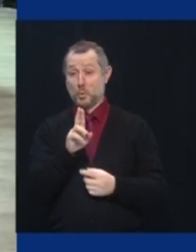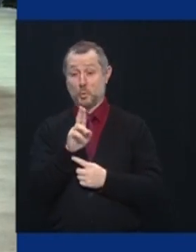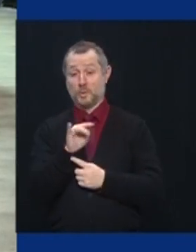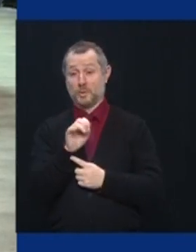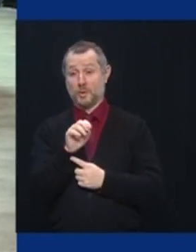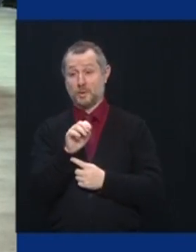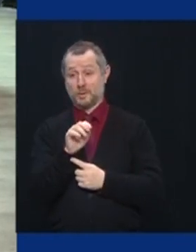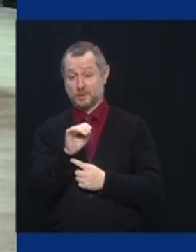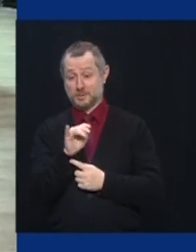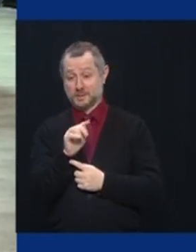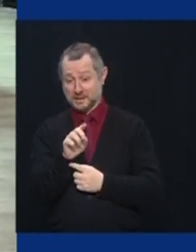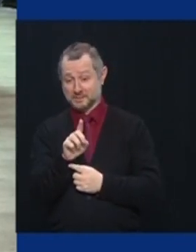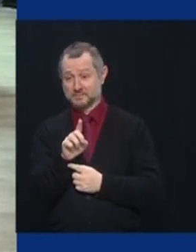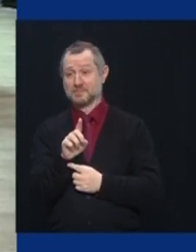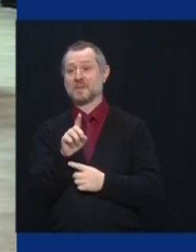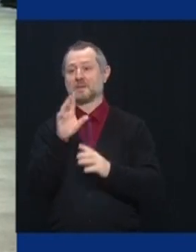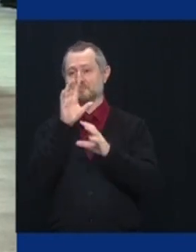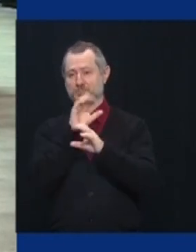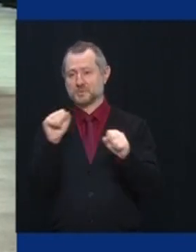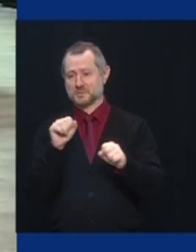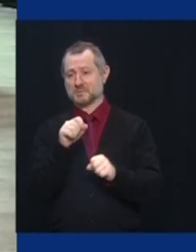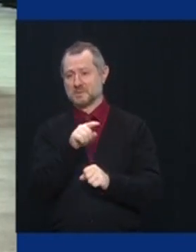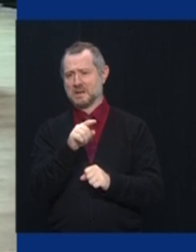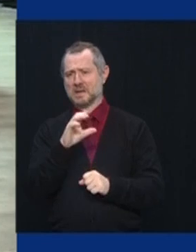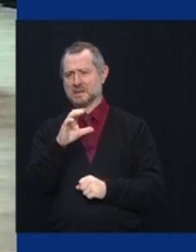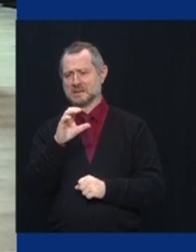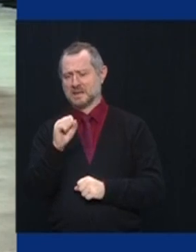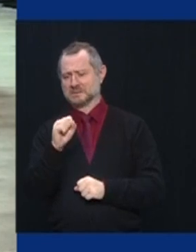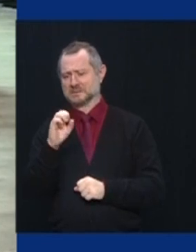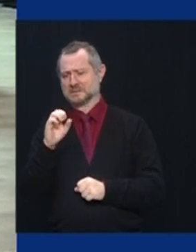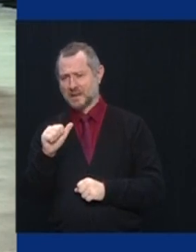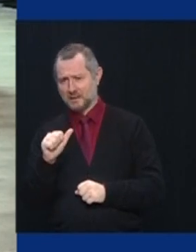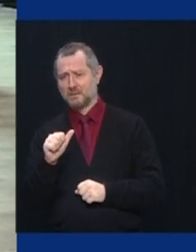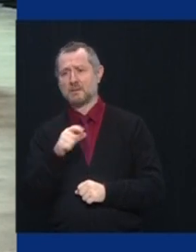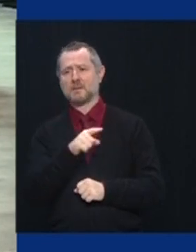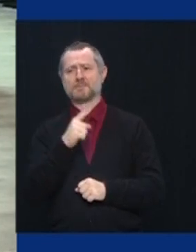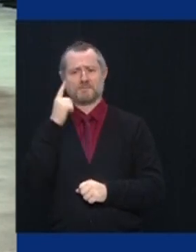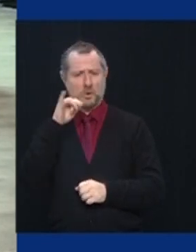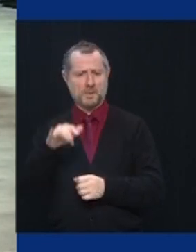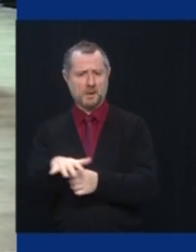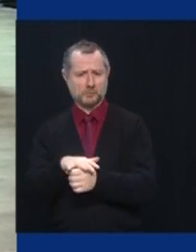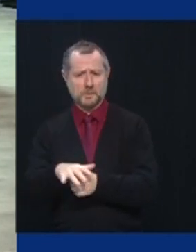WENDY, THE FIELD COORDINATOR OF CENTRAL NEW YORK AREA AND LABOR FEDERATION.